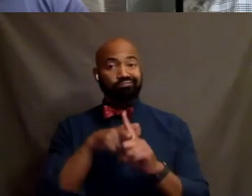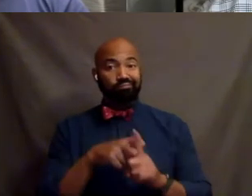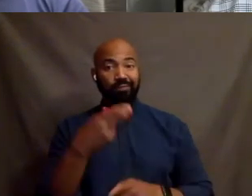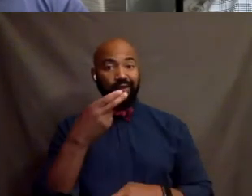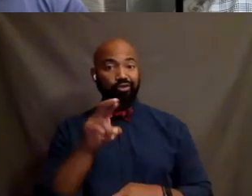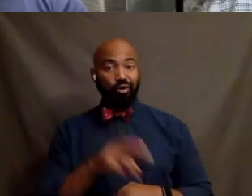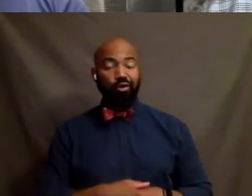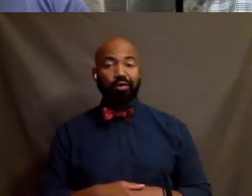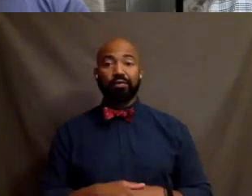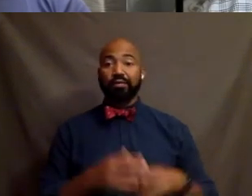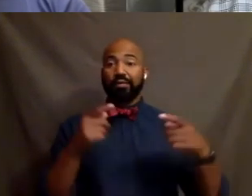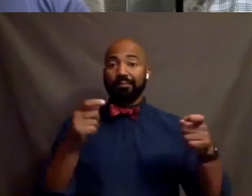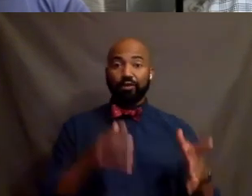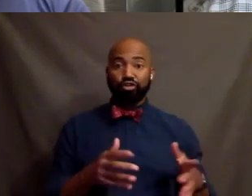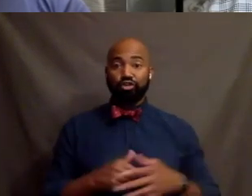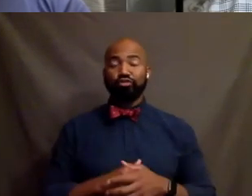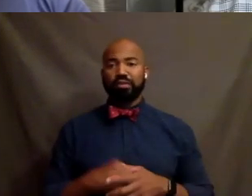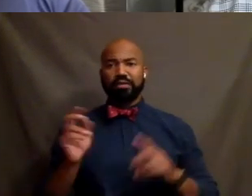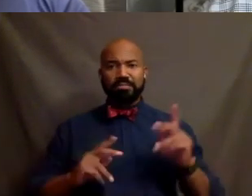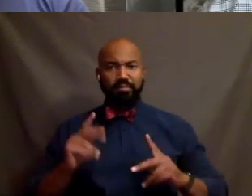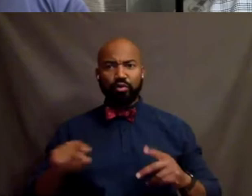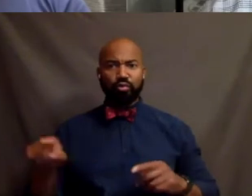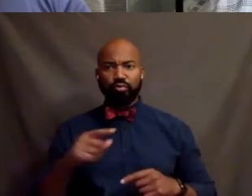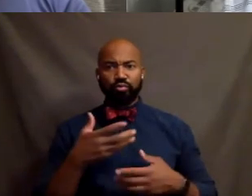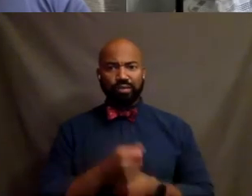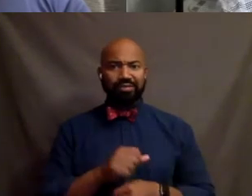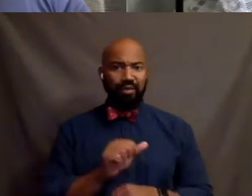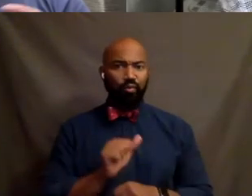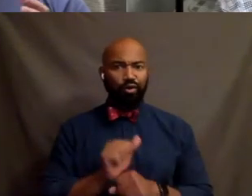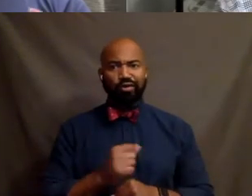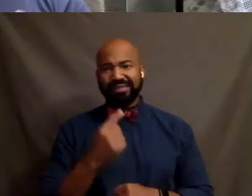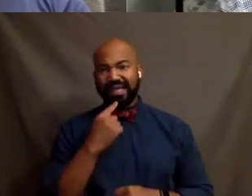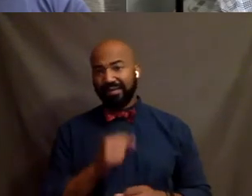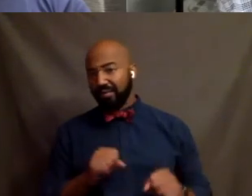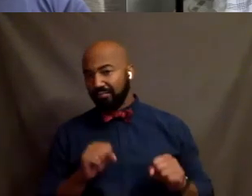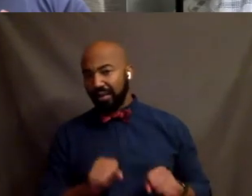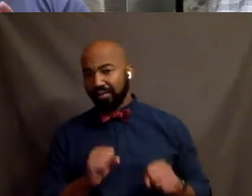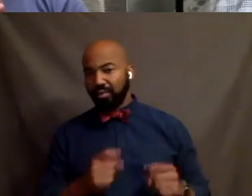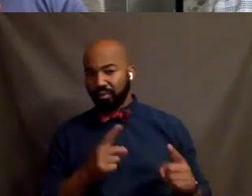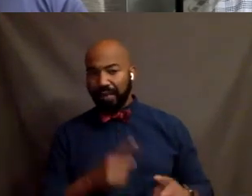to say this is a potential for me and how do I navigate that.